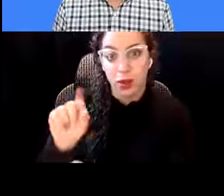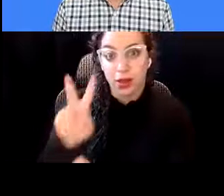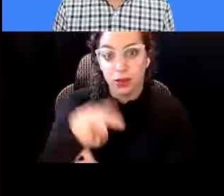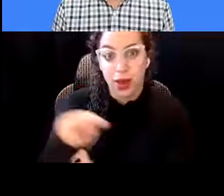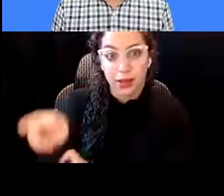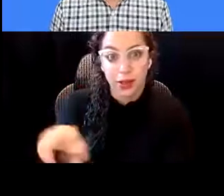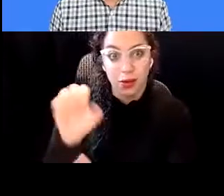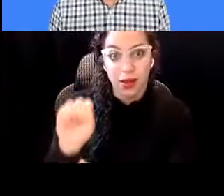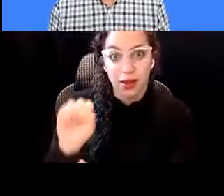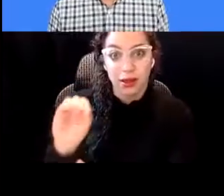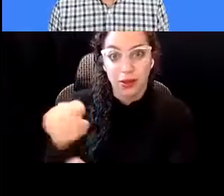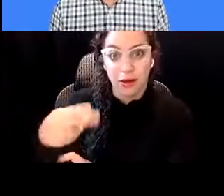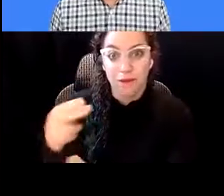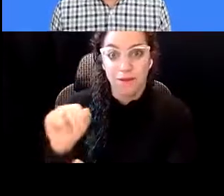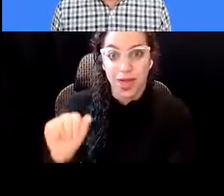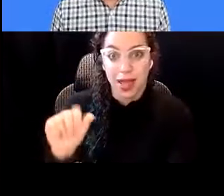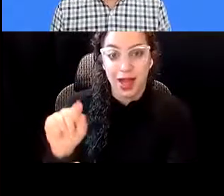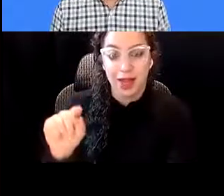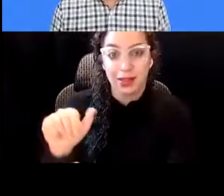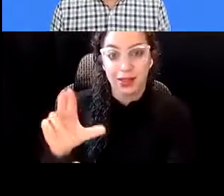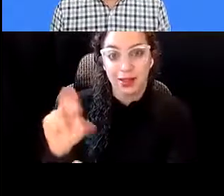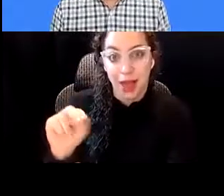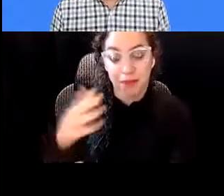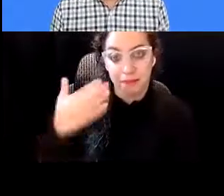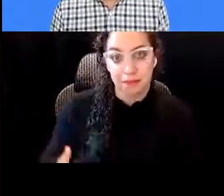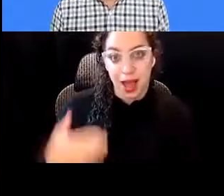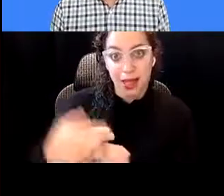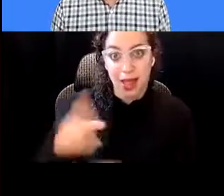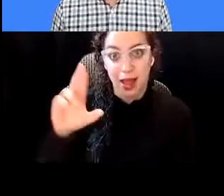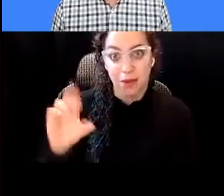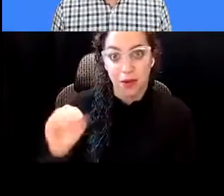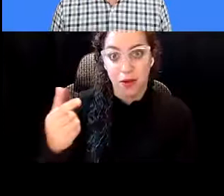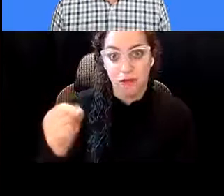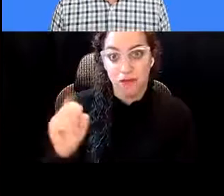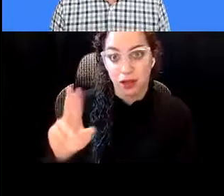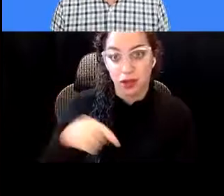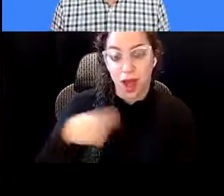My name is Roger Ideishi. I use he/him pronouns.